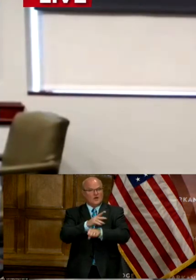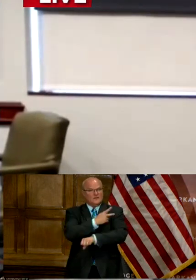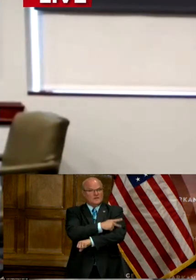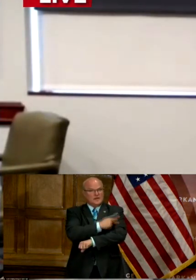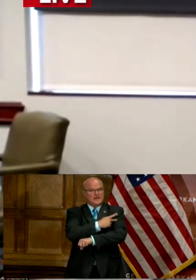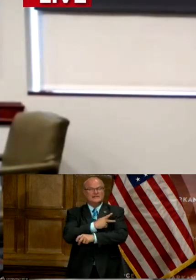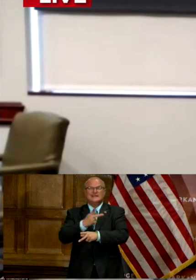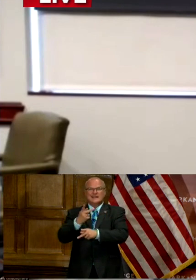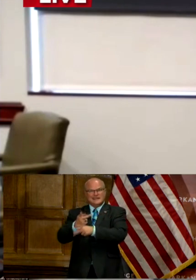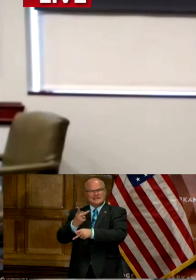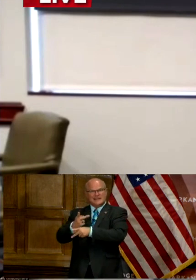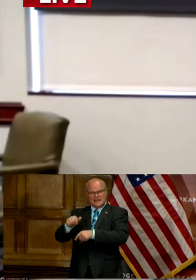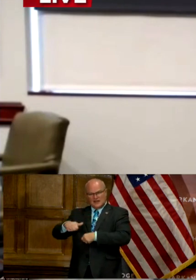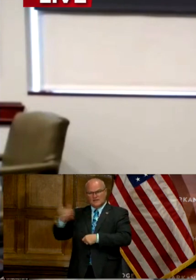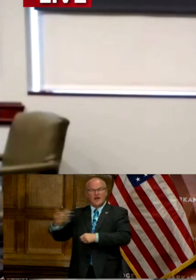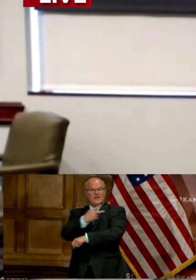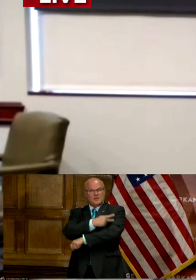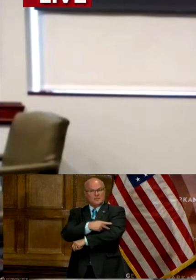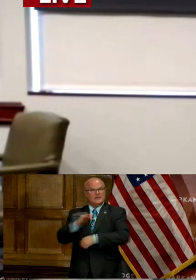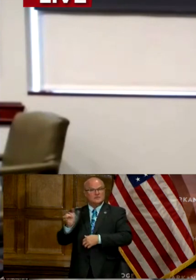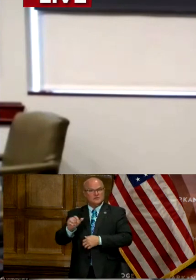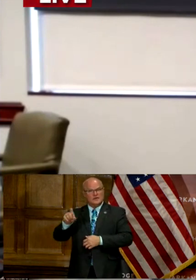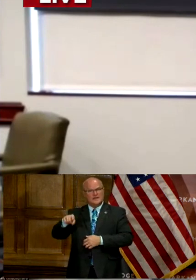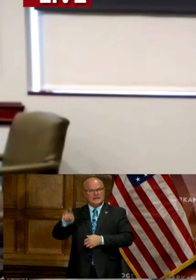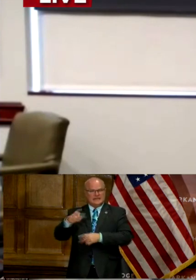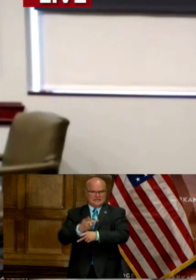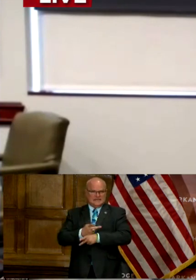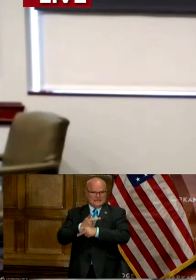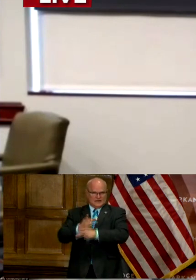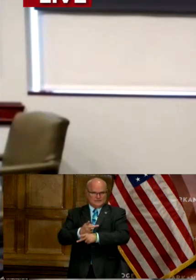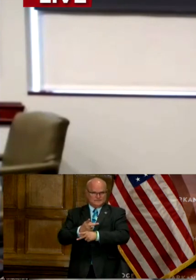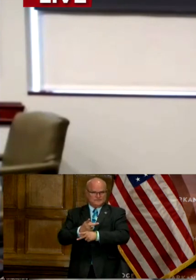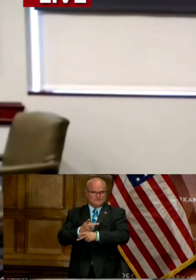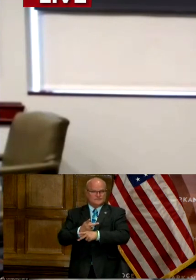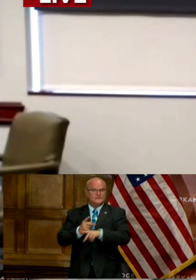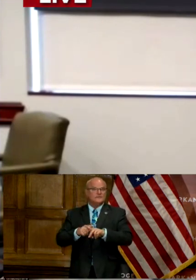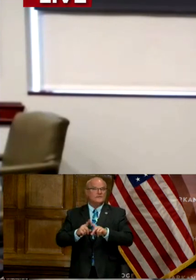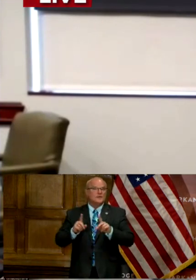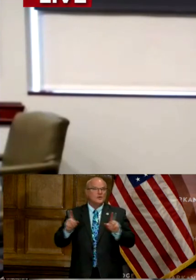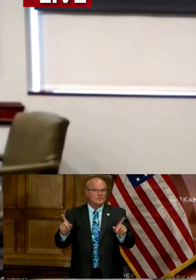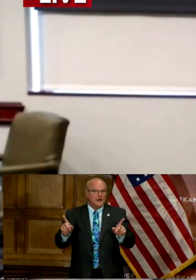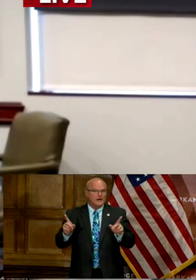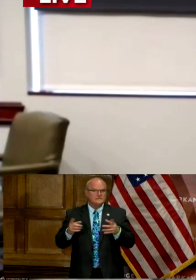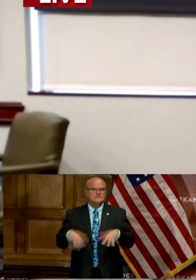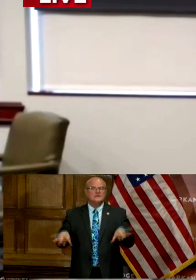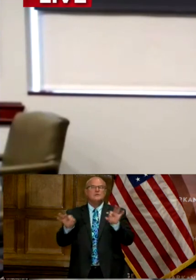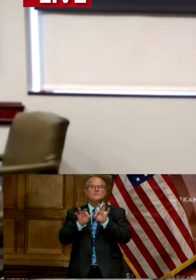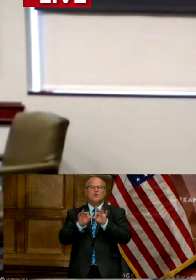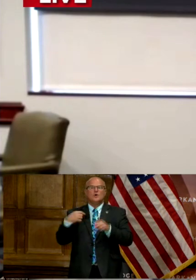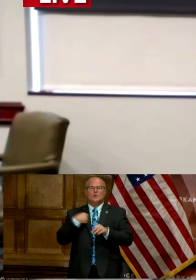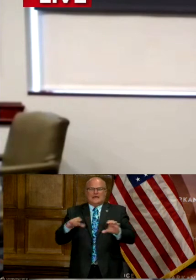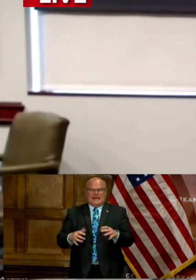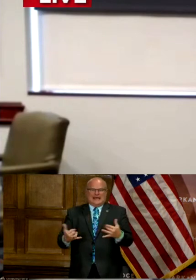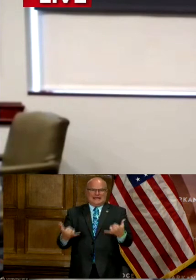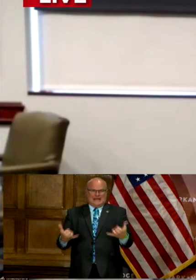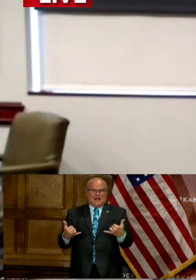I WANT YOU TO UNDERSTAND THAT WHERE WE ARE TODAY WE HAVE CAPACITY TO NOT ONLY TAKE CARE OF COVID PATIENTS BUT TAKE CARE OF OTHER PATIENTS THAT NEED